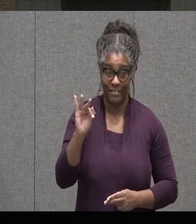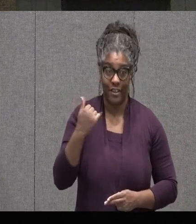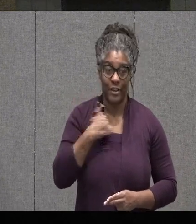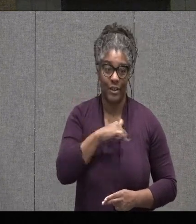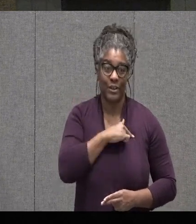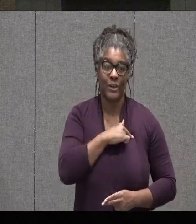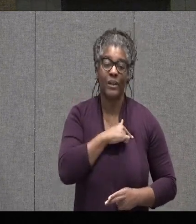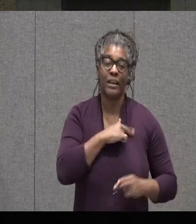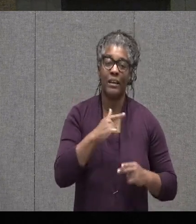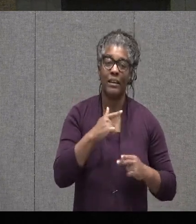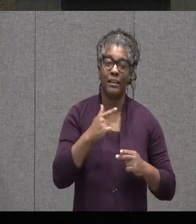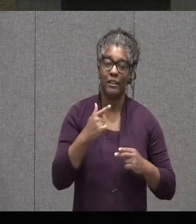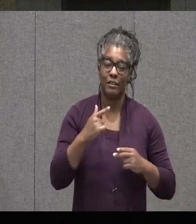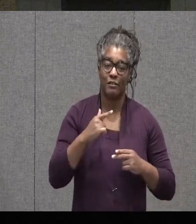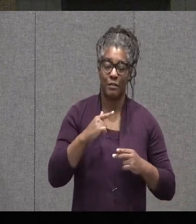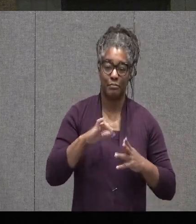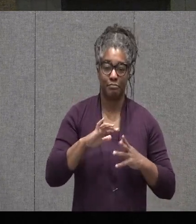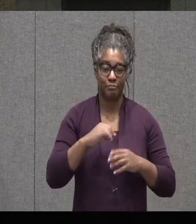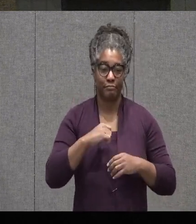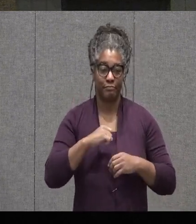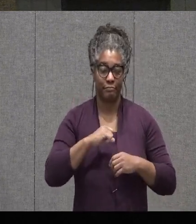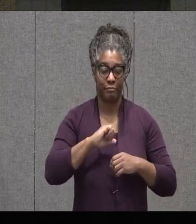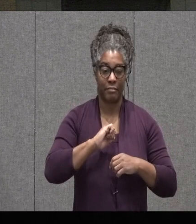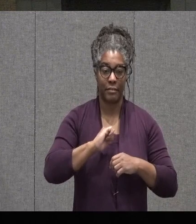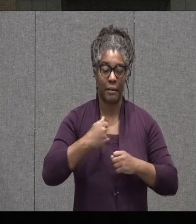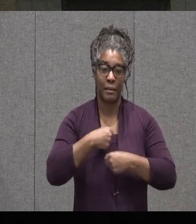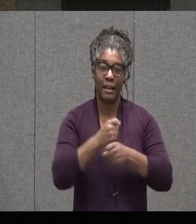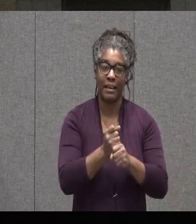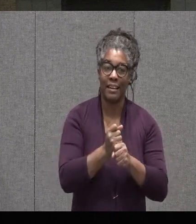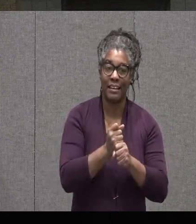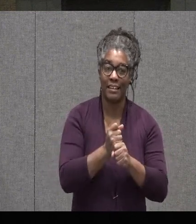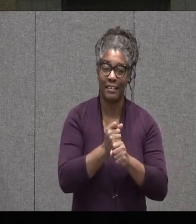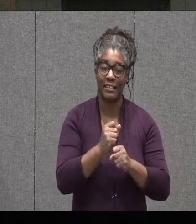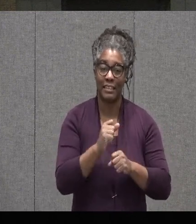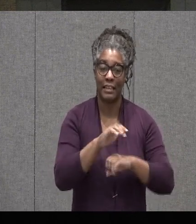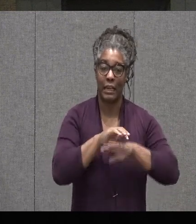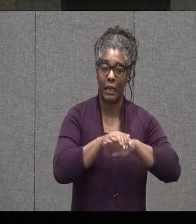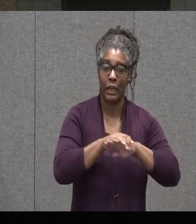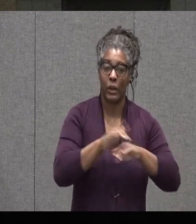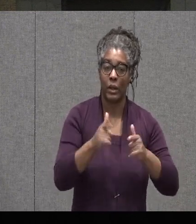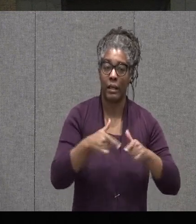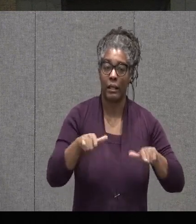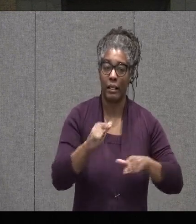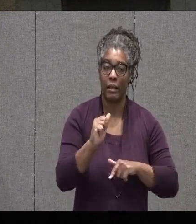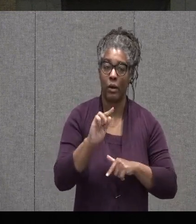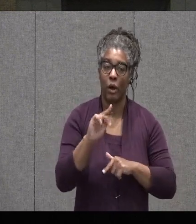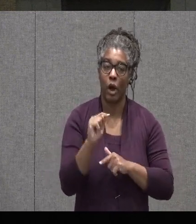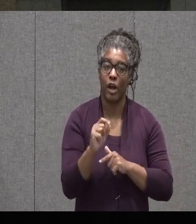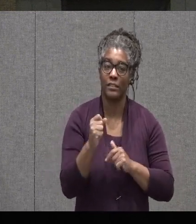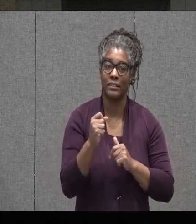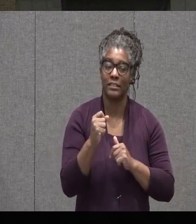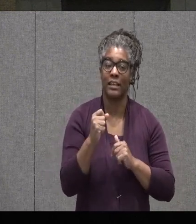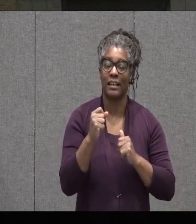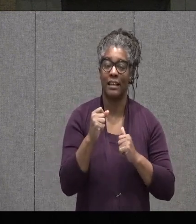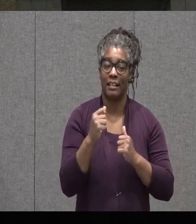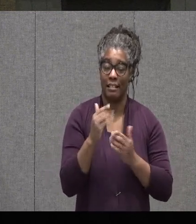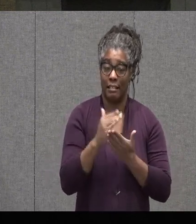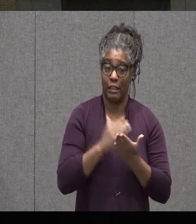that's geared for our second and third grade population, but as always, children and adults of all ages are welcome.